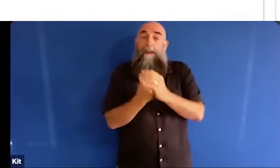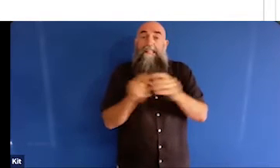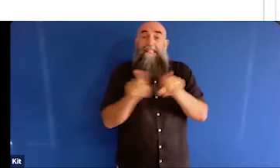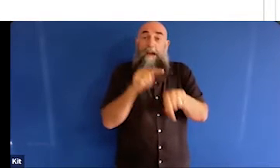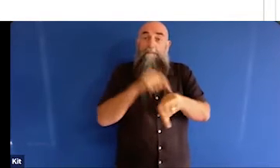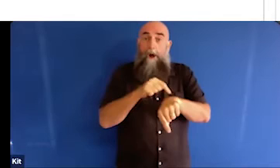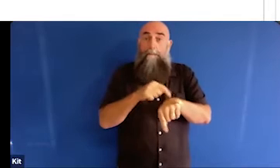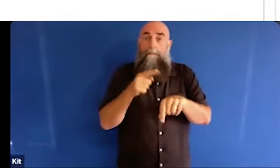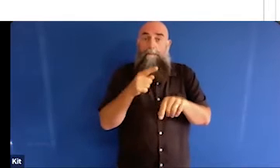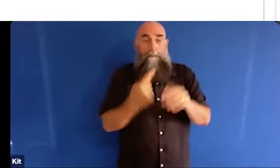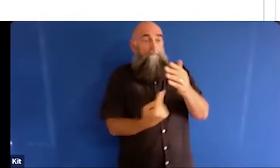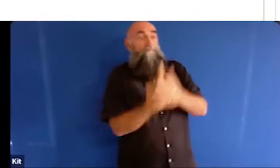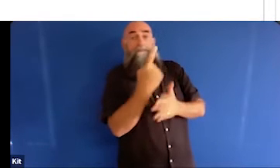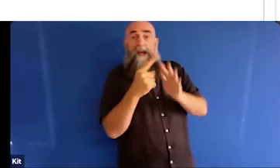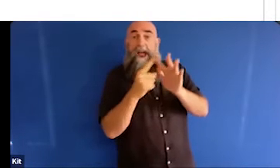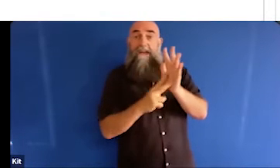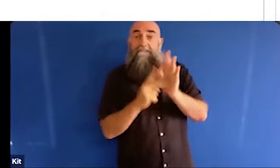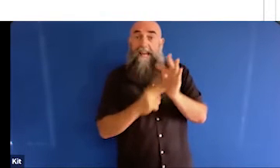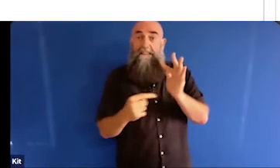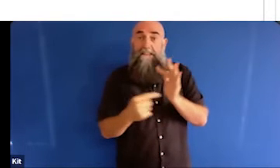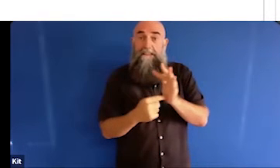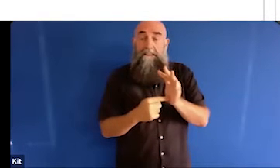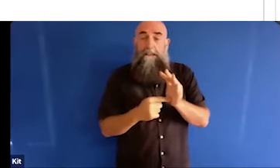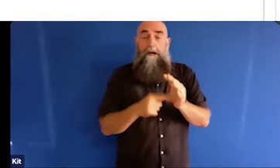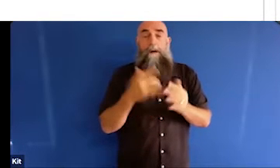so, for example, it's an event that can only happen now. It can't happen